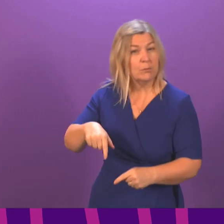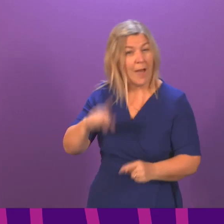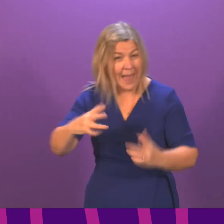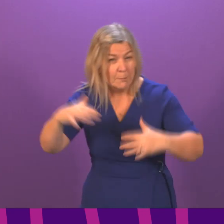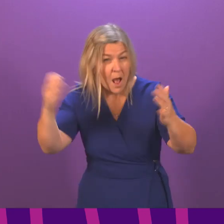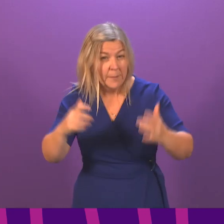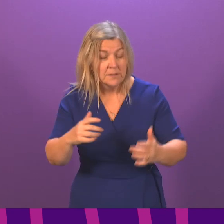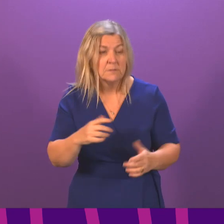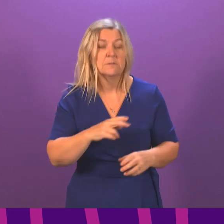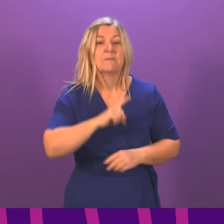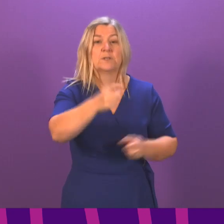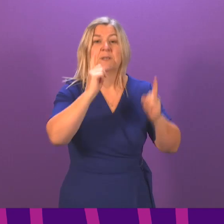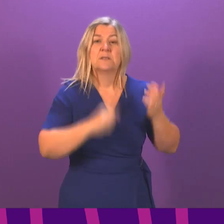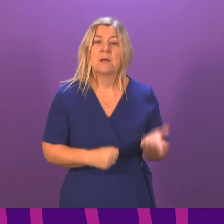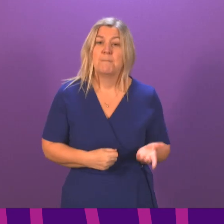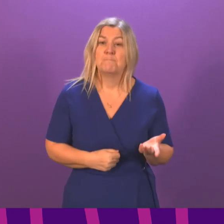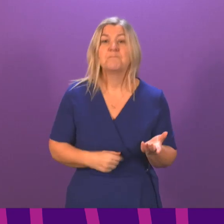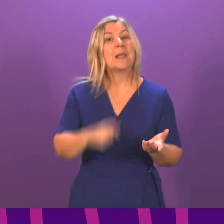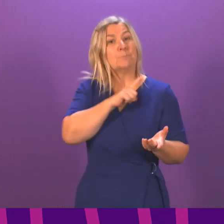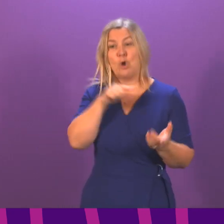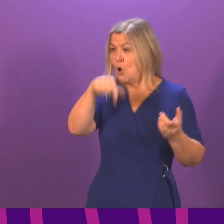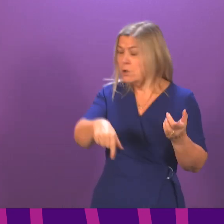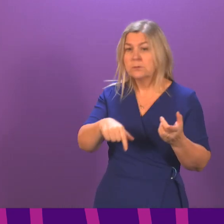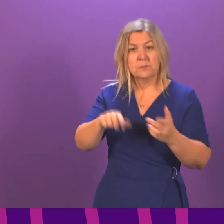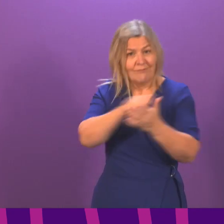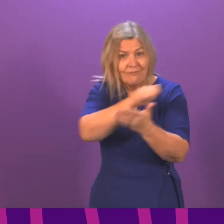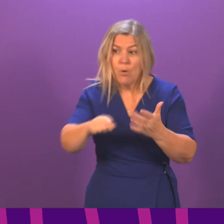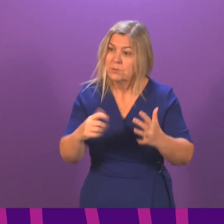The First Minister: It is because of the votes in Parliament that